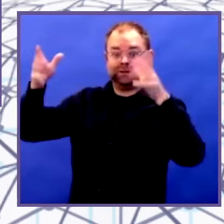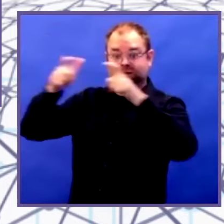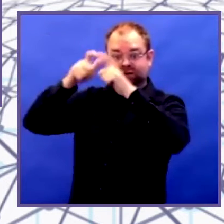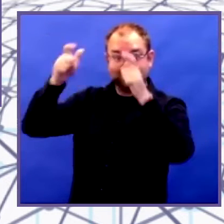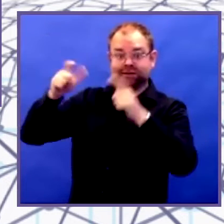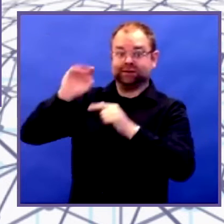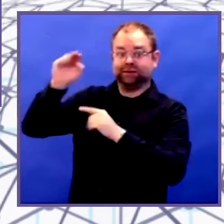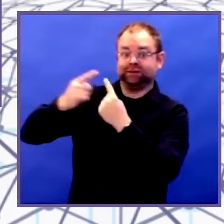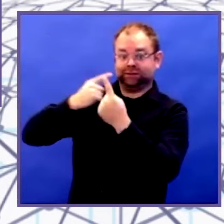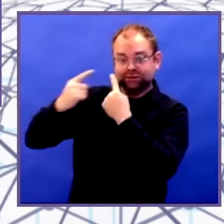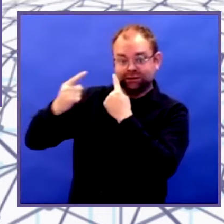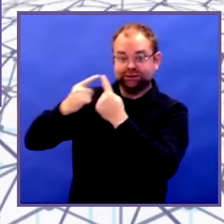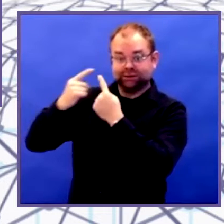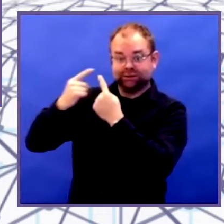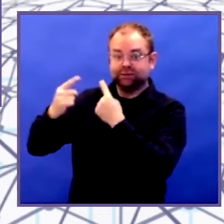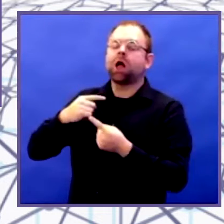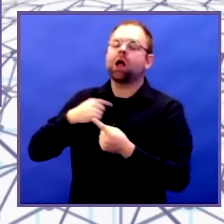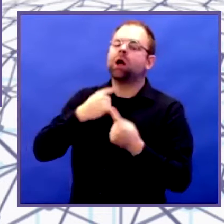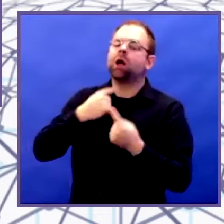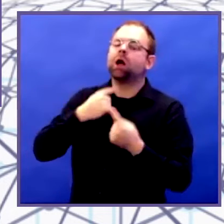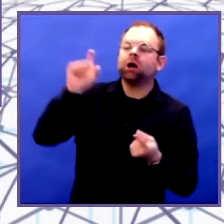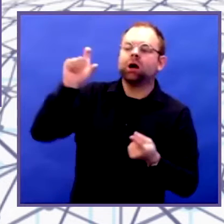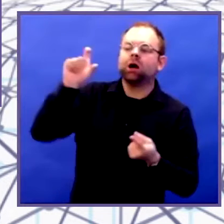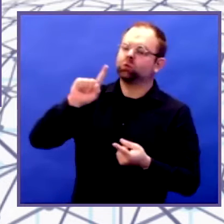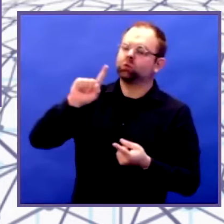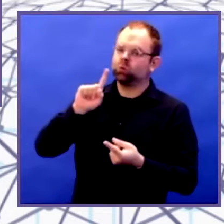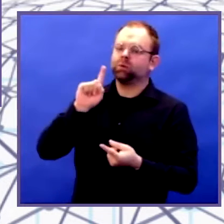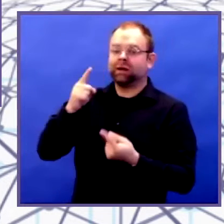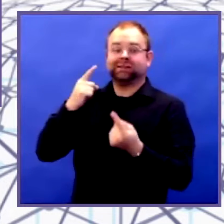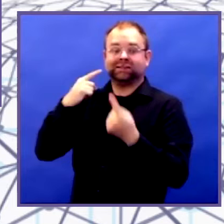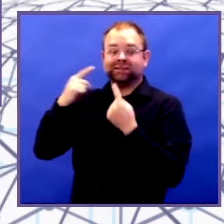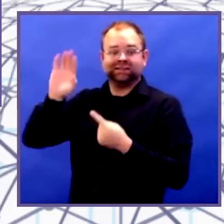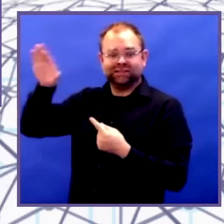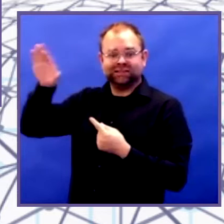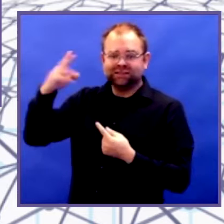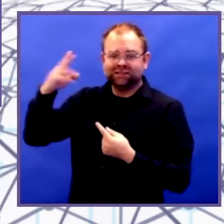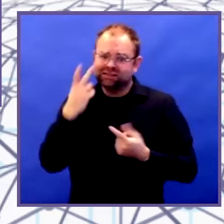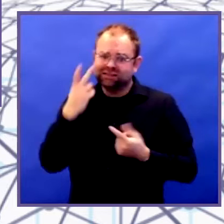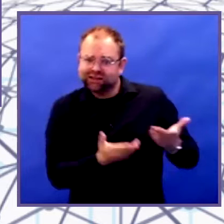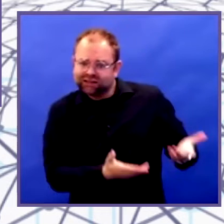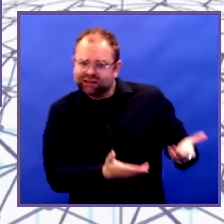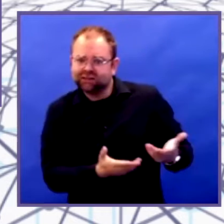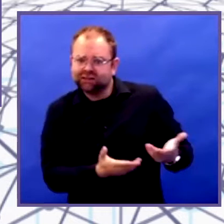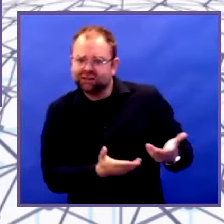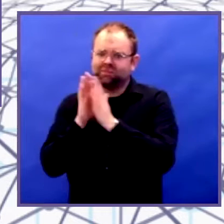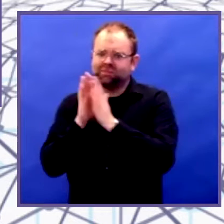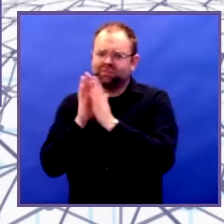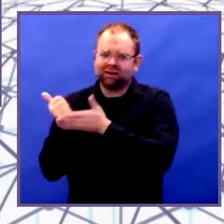it was too hard or it was too niche or it was a distraction from the real development